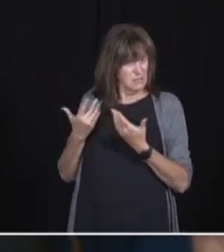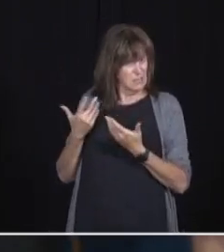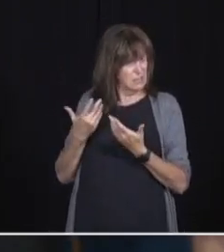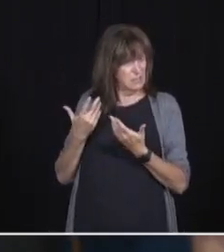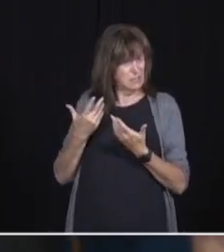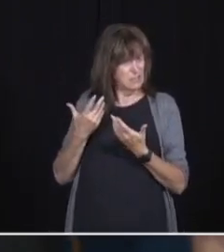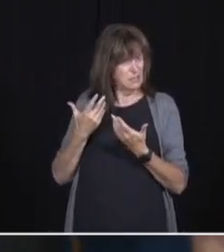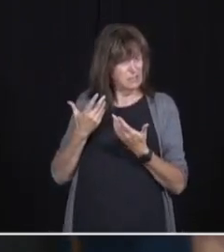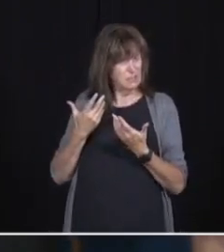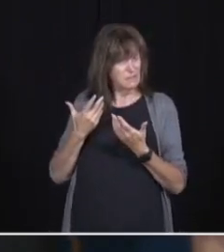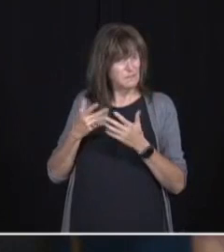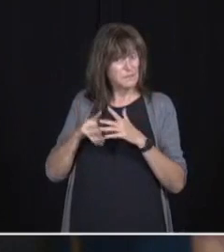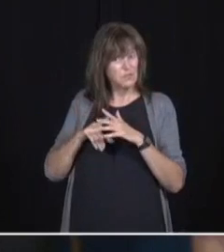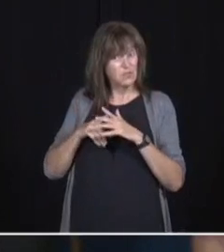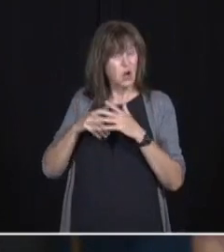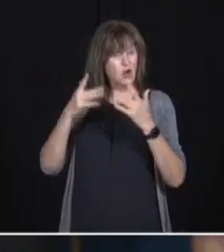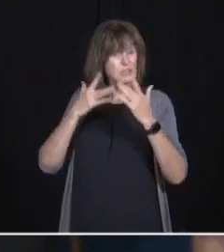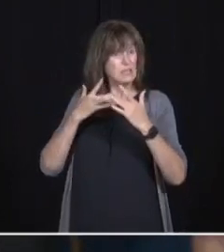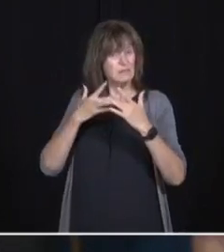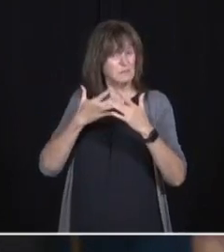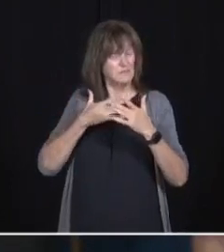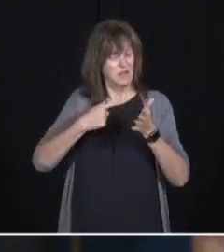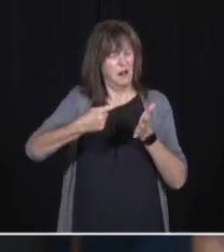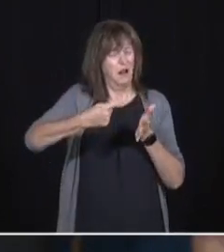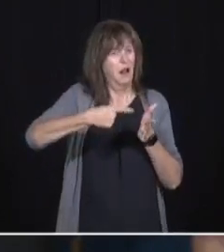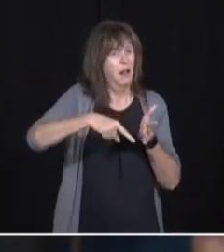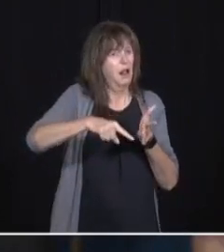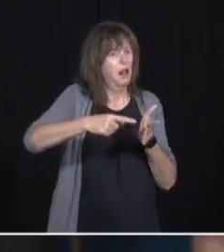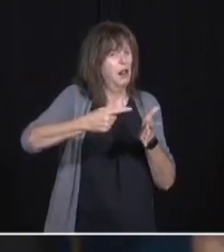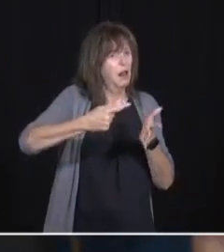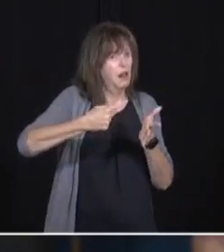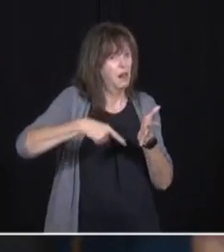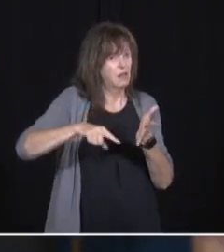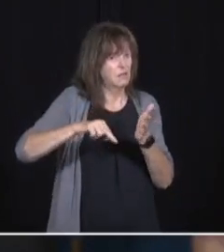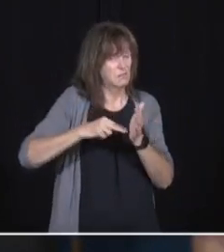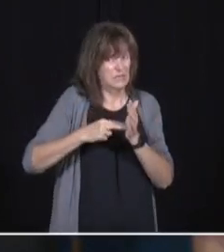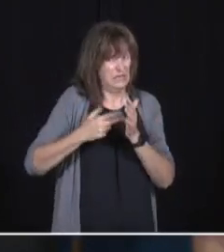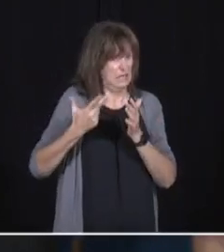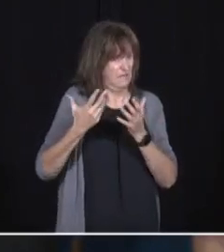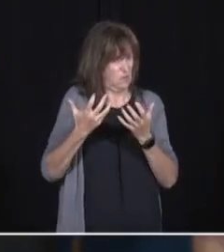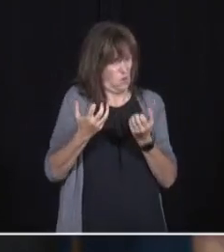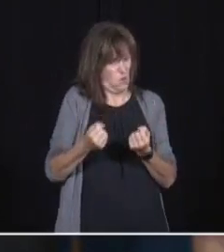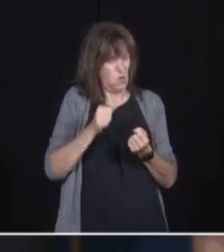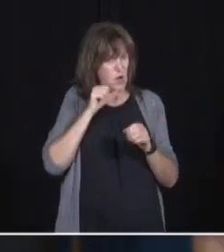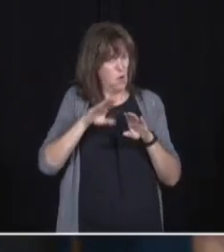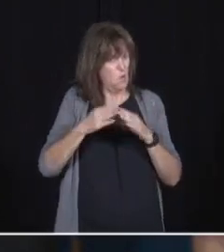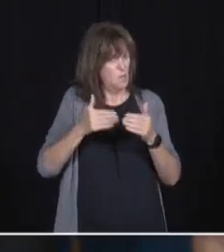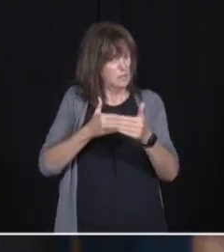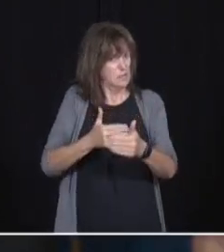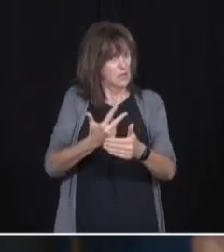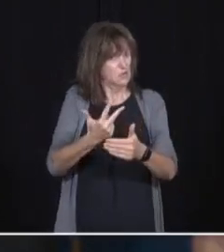Does this mean you have to hold off on a decision Wednesday? And also the numbers in Windsor Essex are still high.